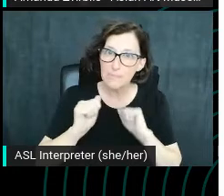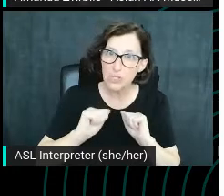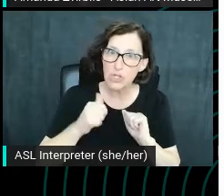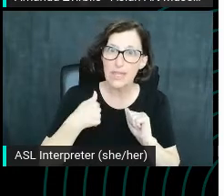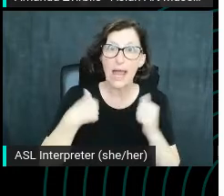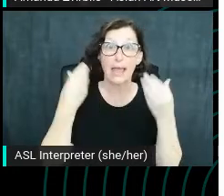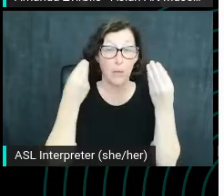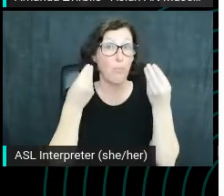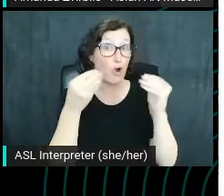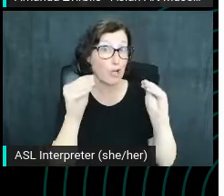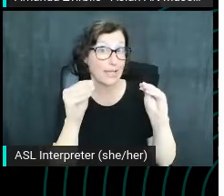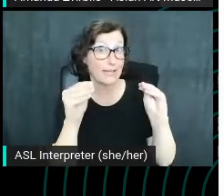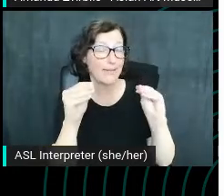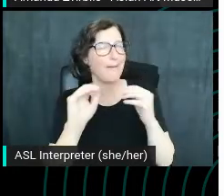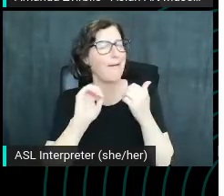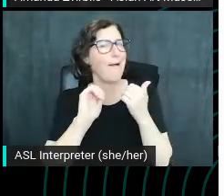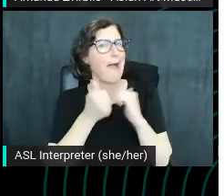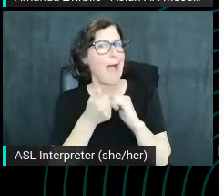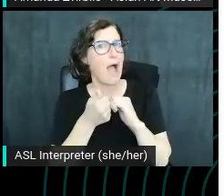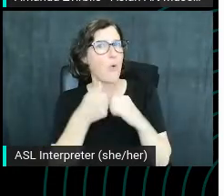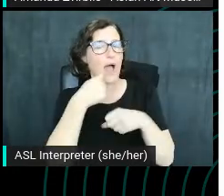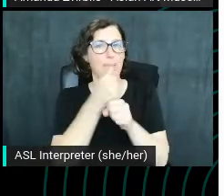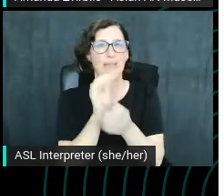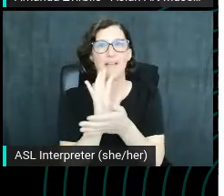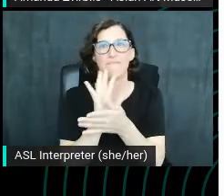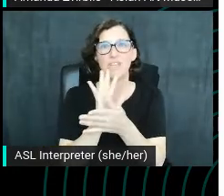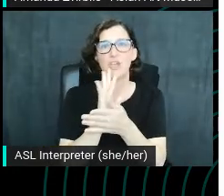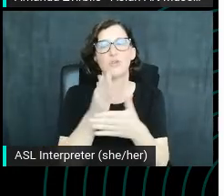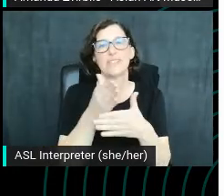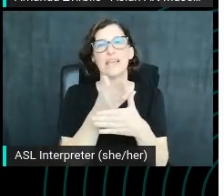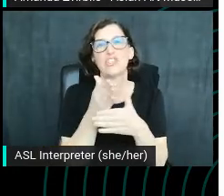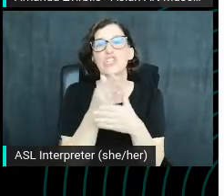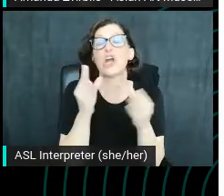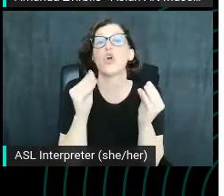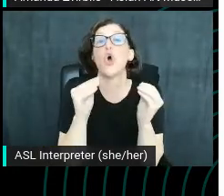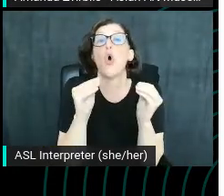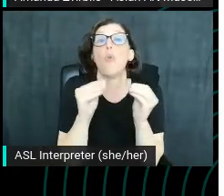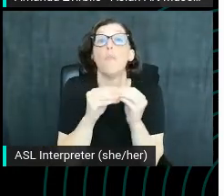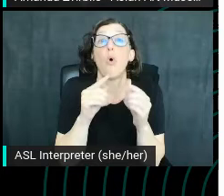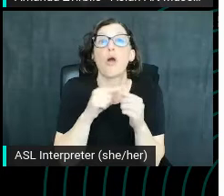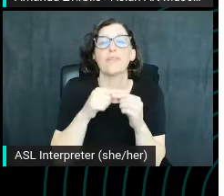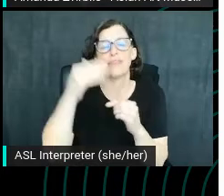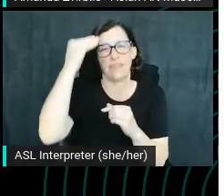and I do this by creating videos that share more than the awareness ads.